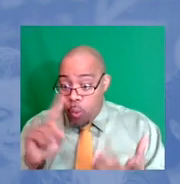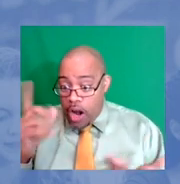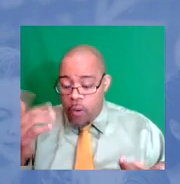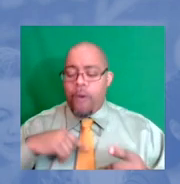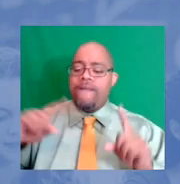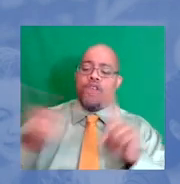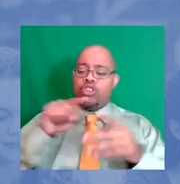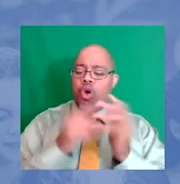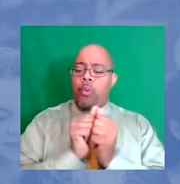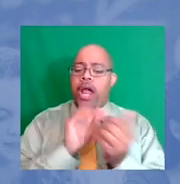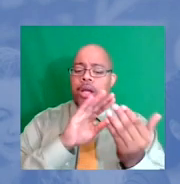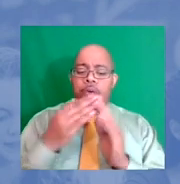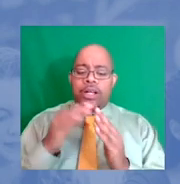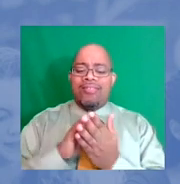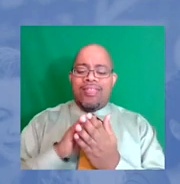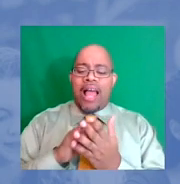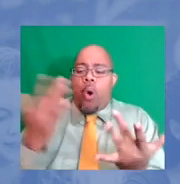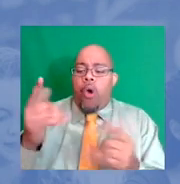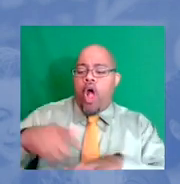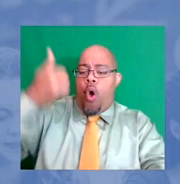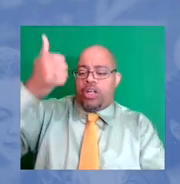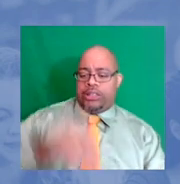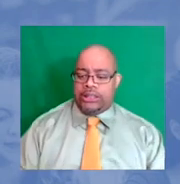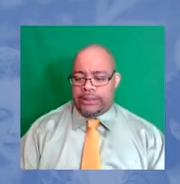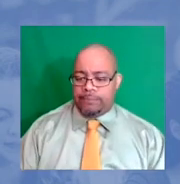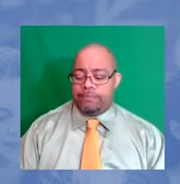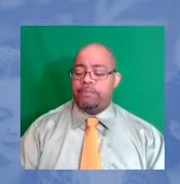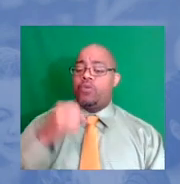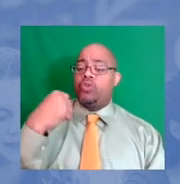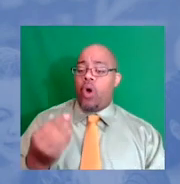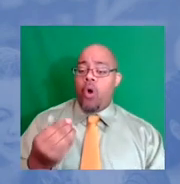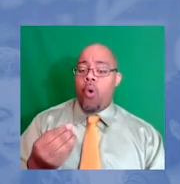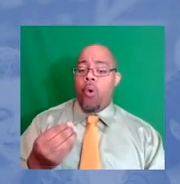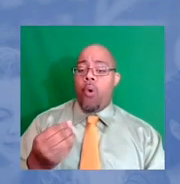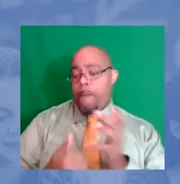THAT HAVE WAITED THE LONGEST. SO THIS IS EMBEDDED IN POLICY PROTECTED BY